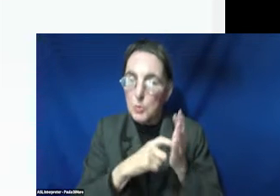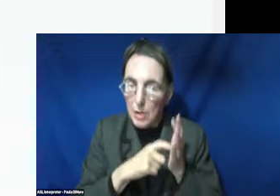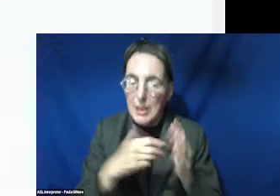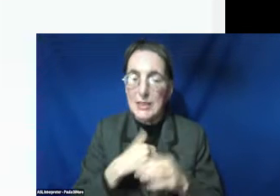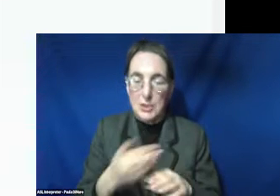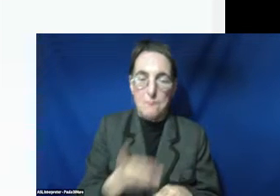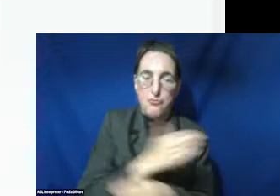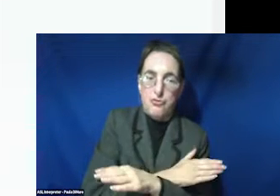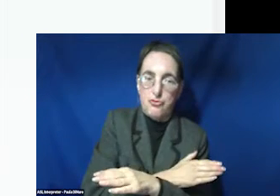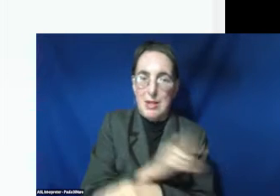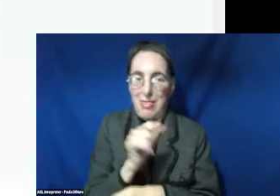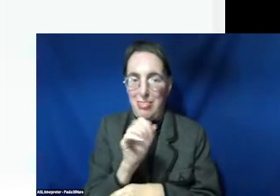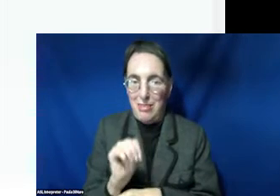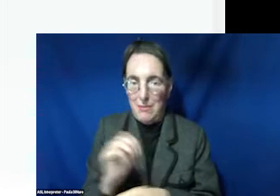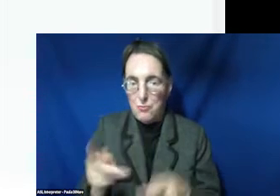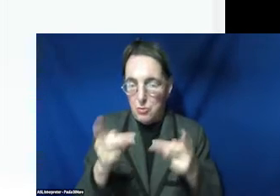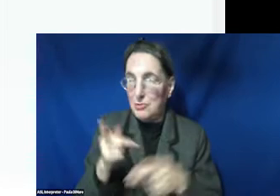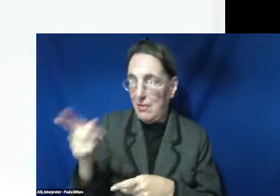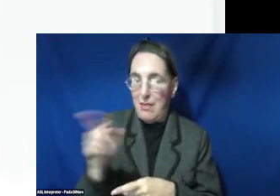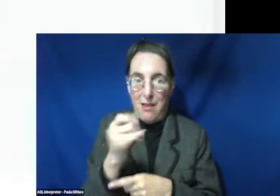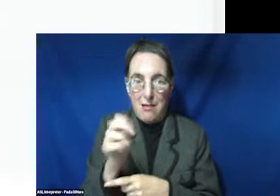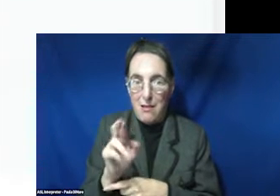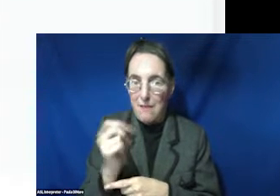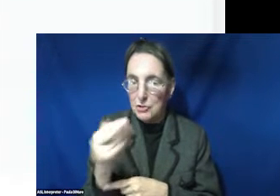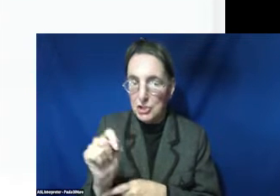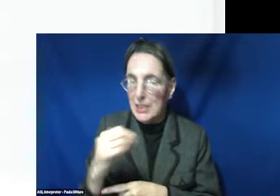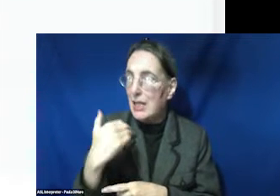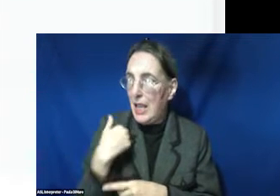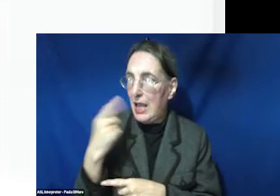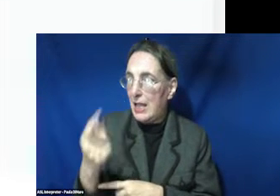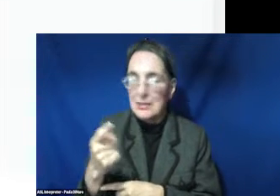So on this cover sheet, there's a section here very specific to this solicitation